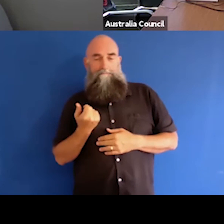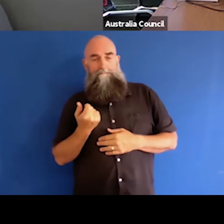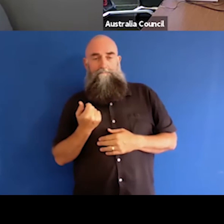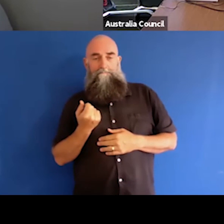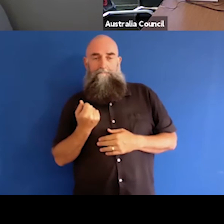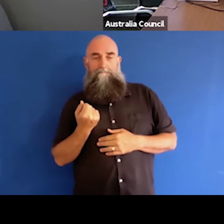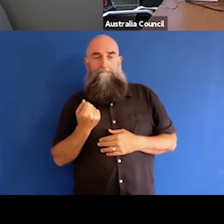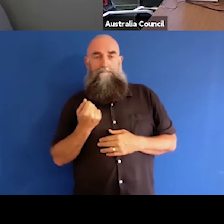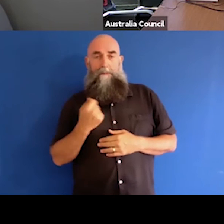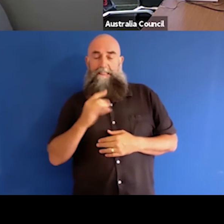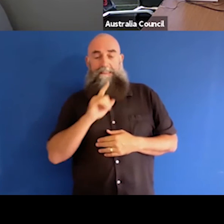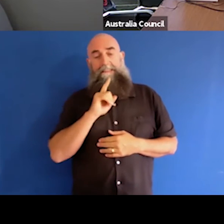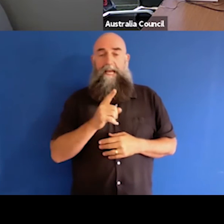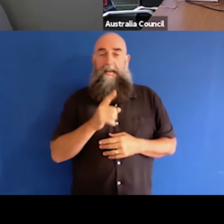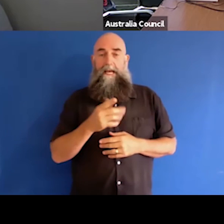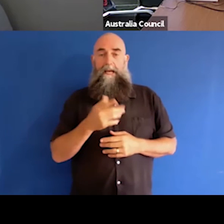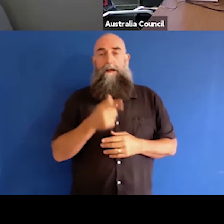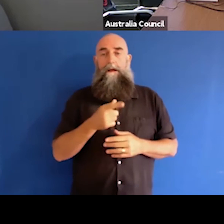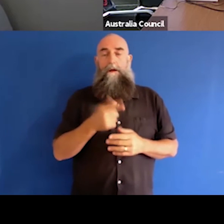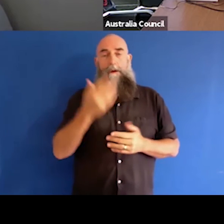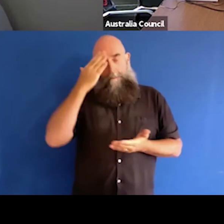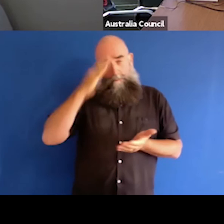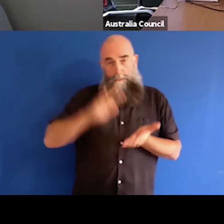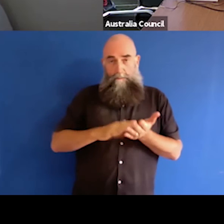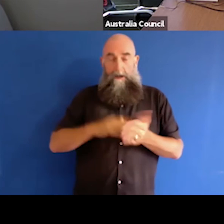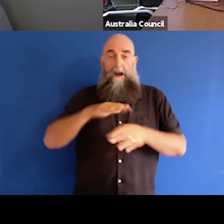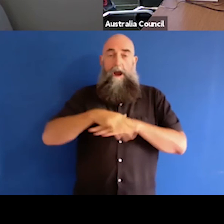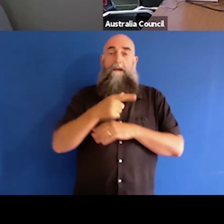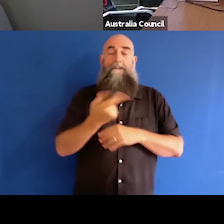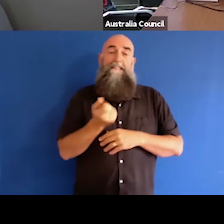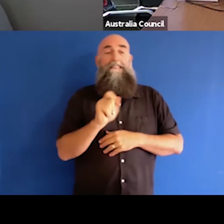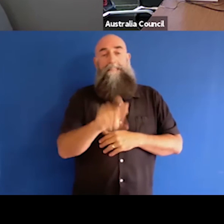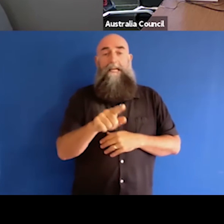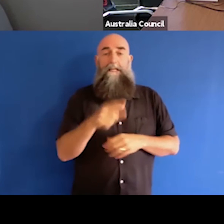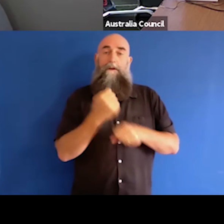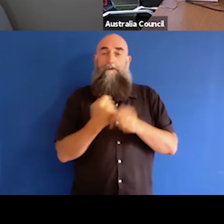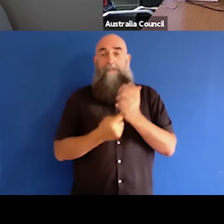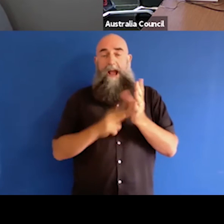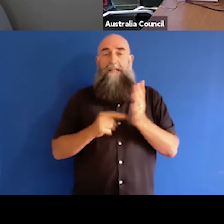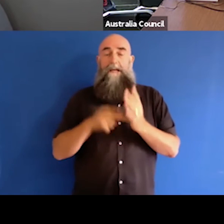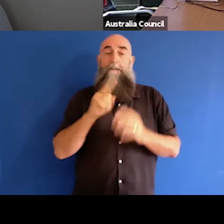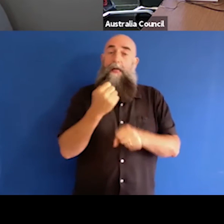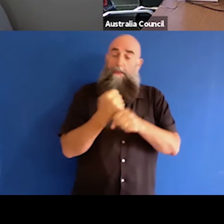being a memoir, however the grant is for a children's picture book, and the illustrator